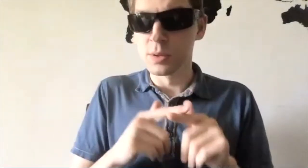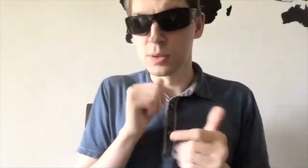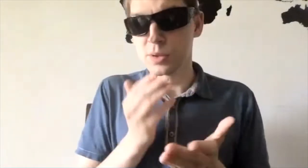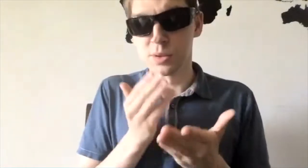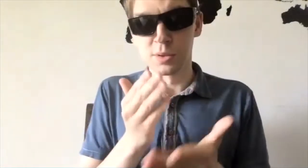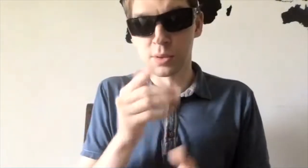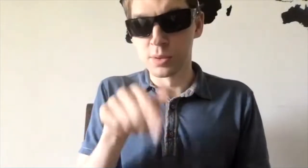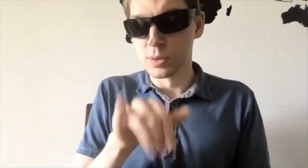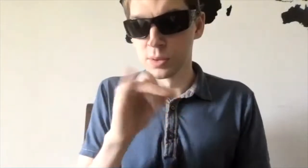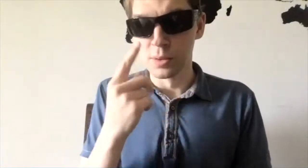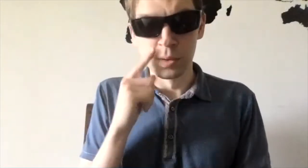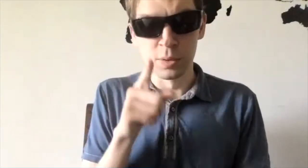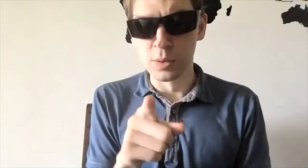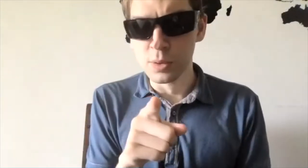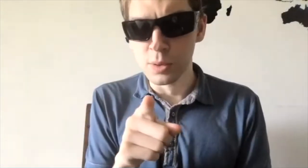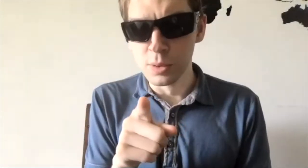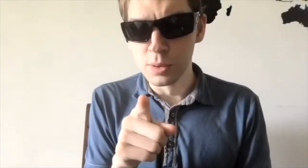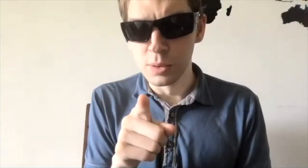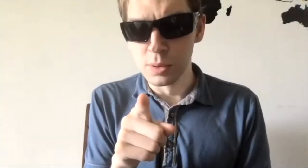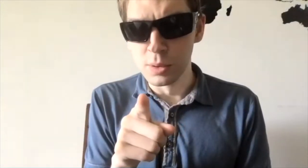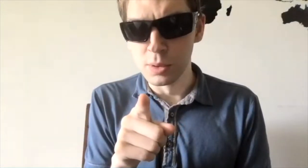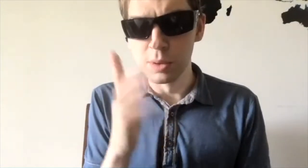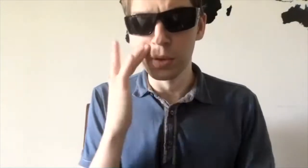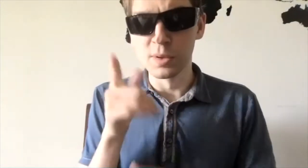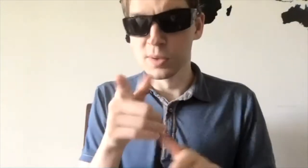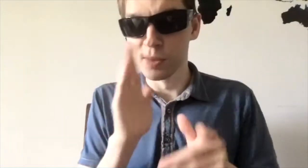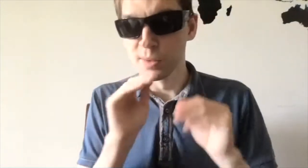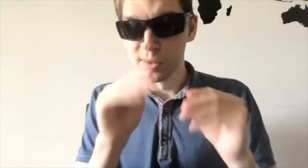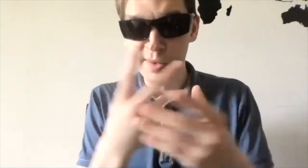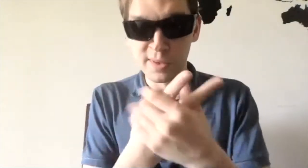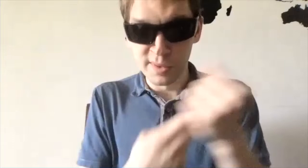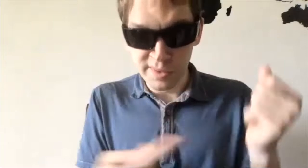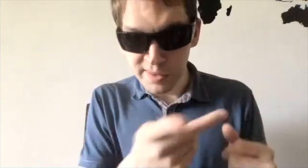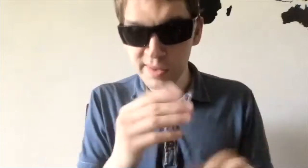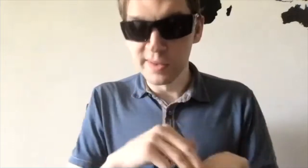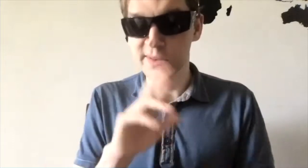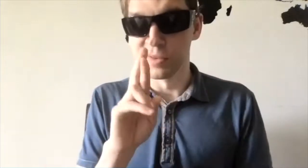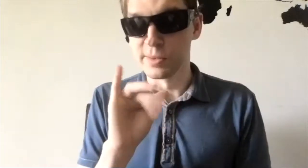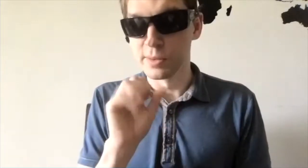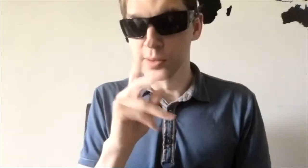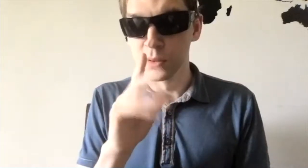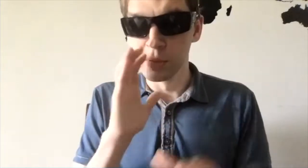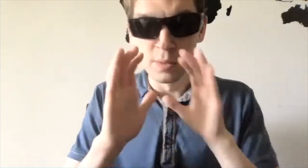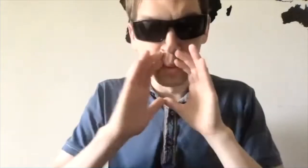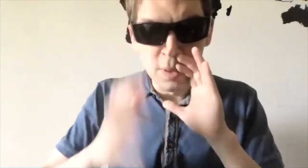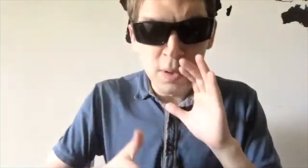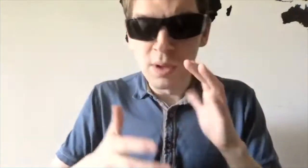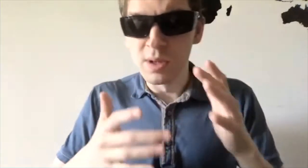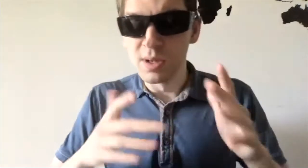that I've experienced sometimes that becomes an issue. Again it's not about you it's about me getting access to the communication that I need.